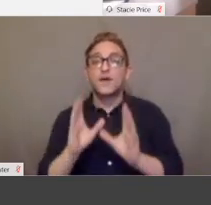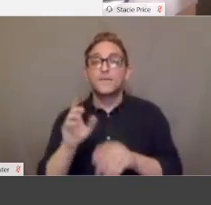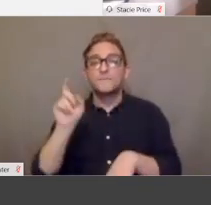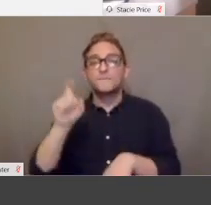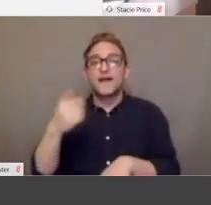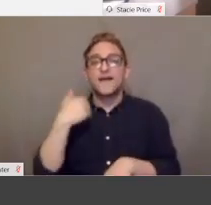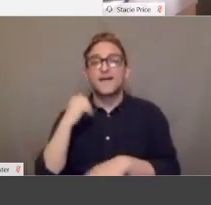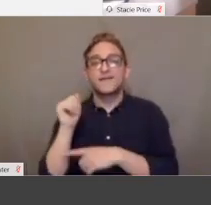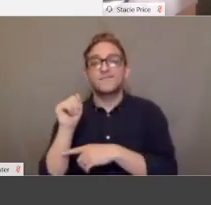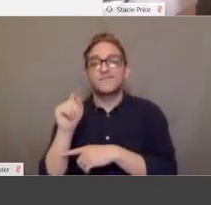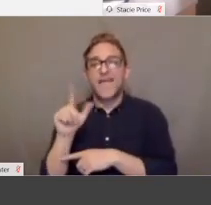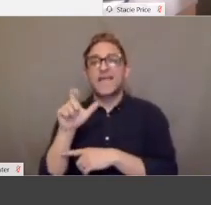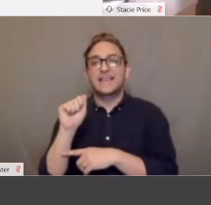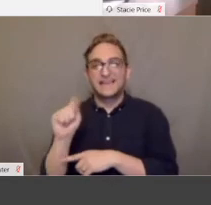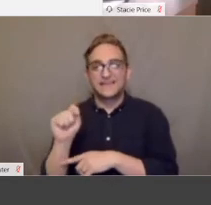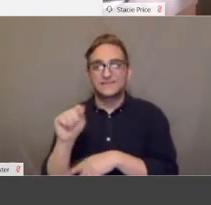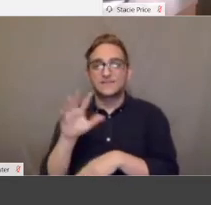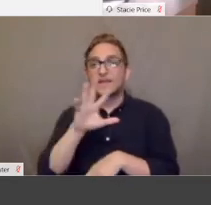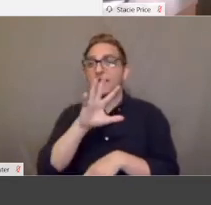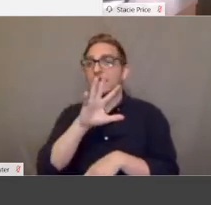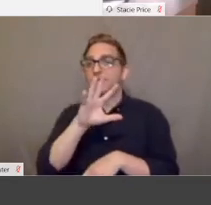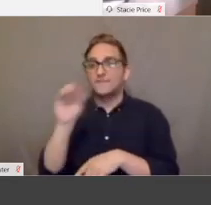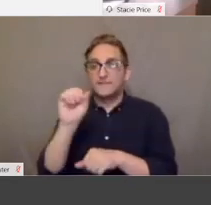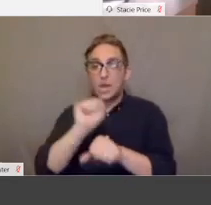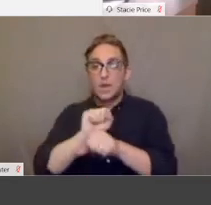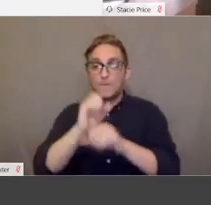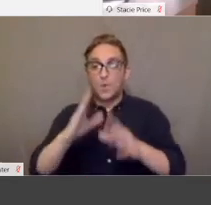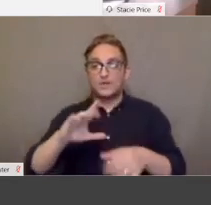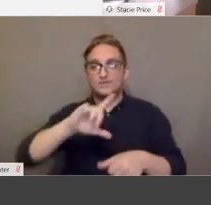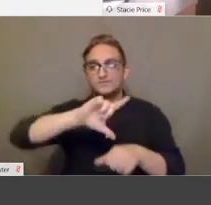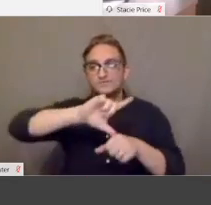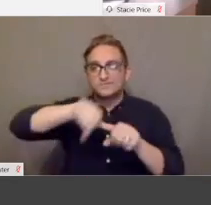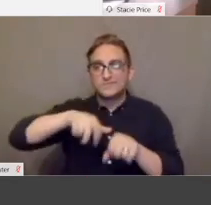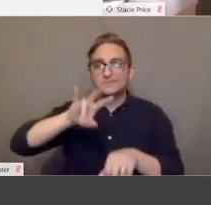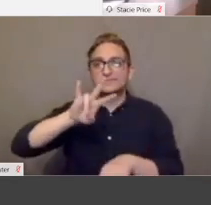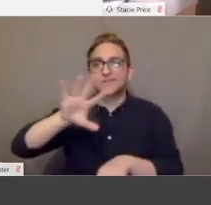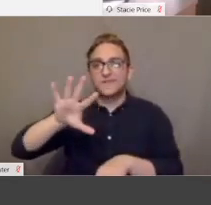50 employees in a 75 mile radius. You haven't heard us talk about any of those